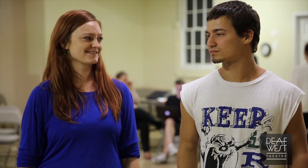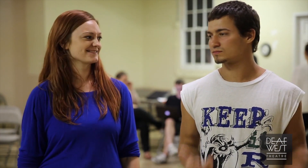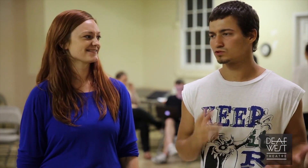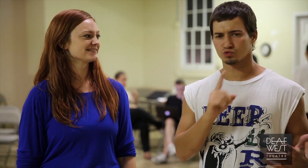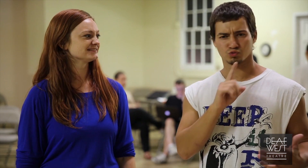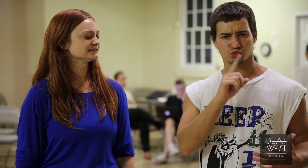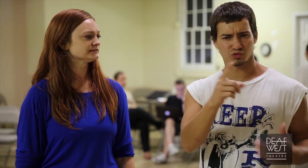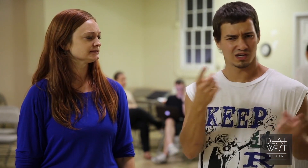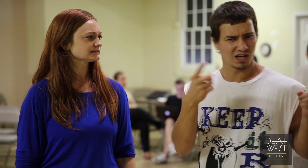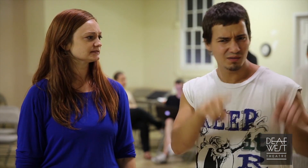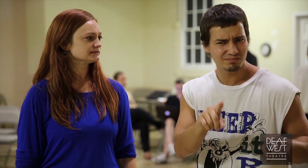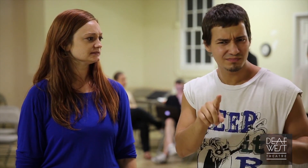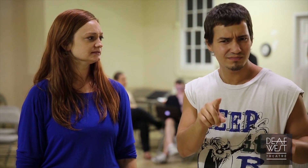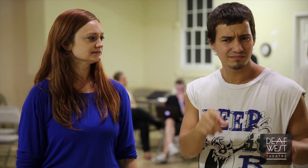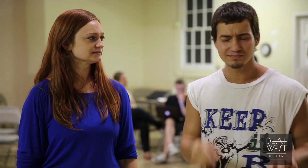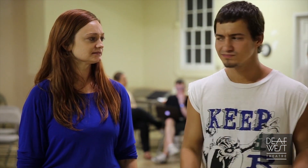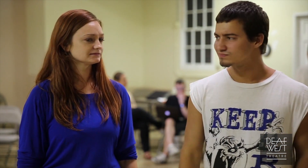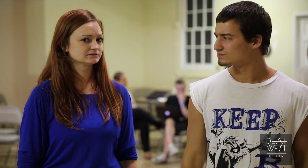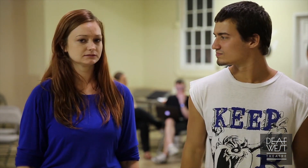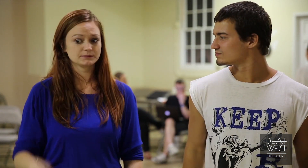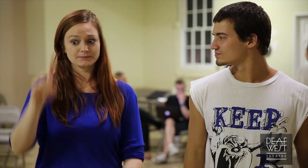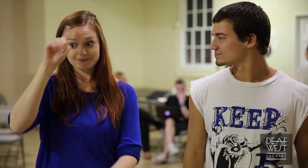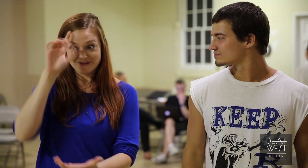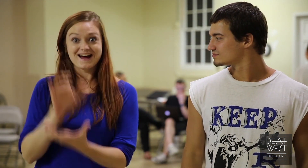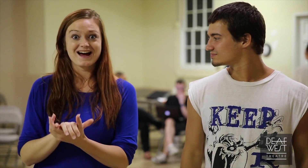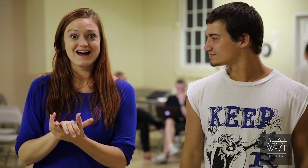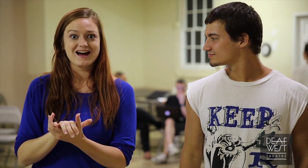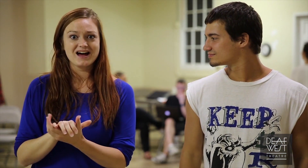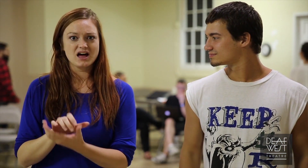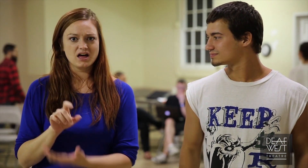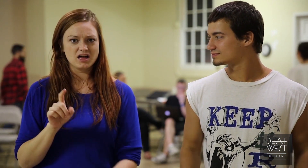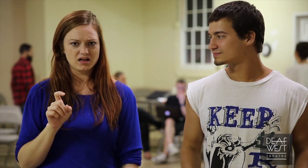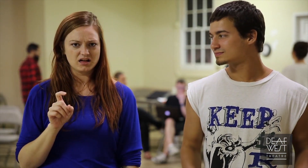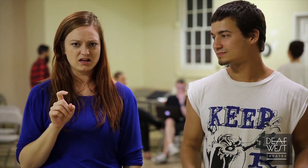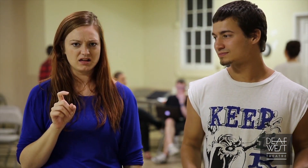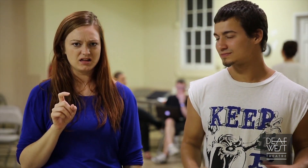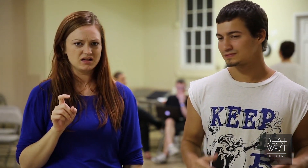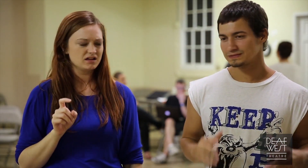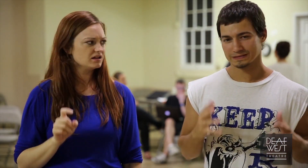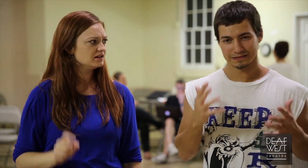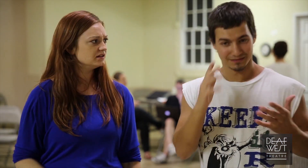It's like something that actually happened. Something to believe?